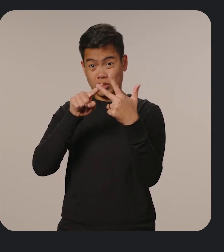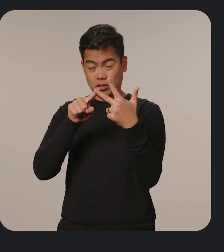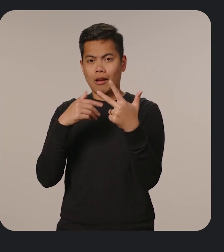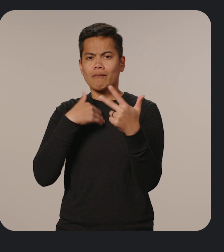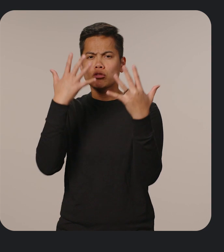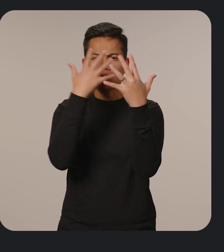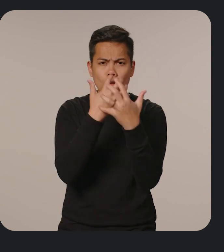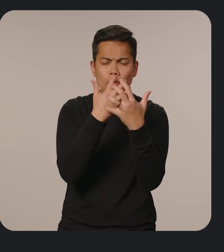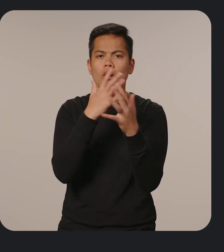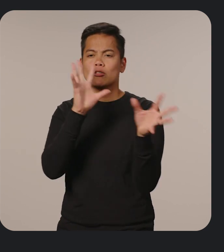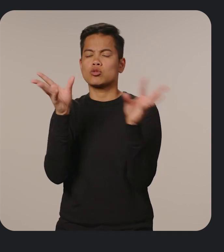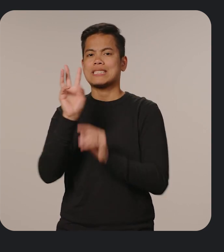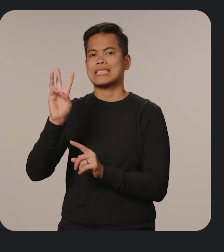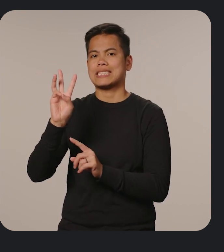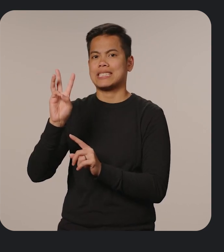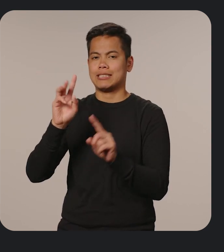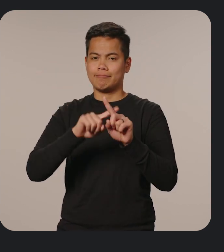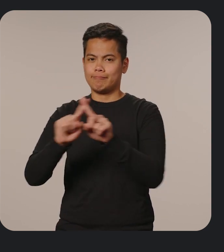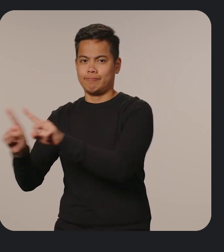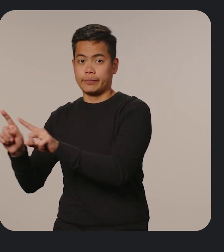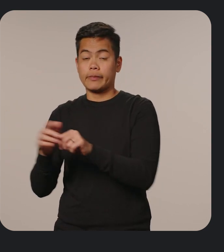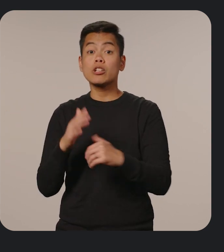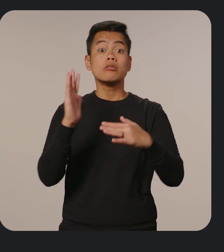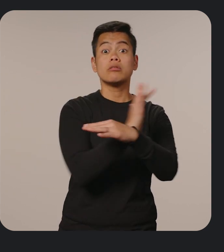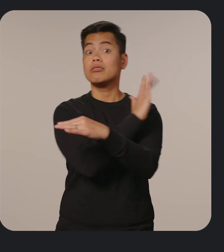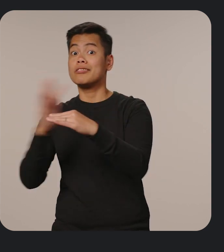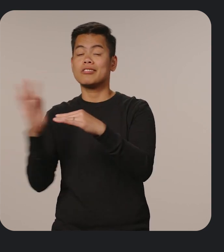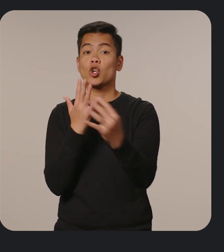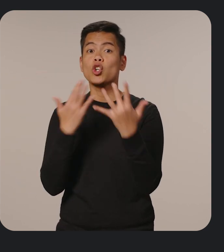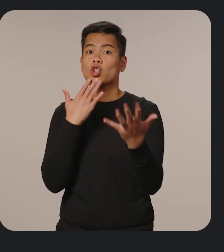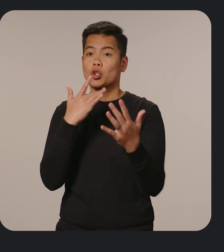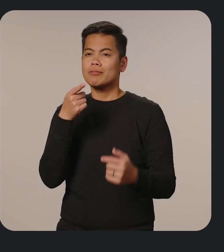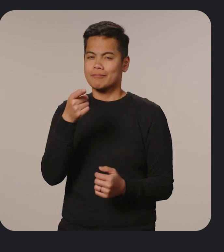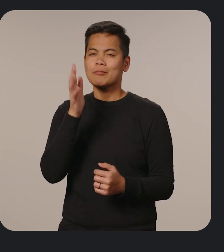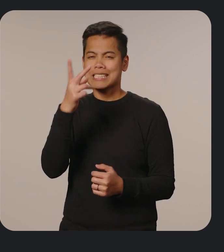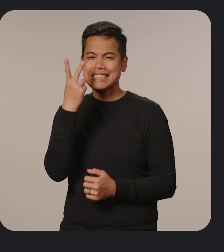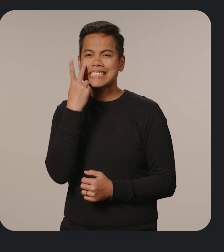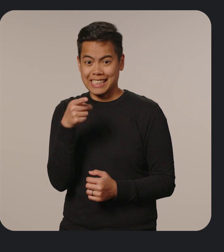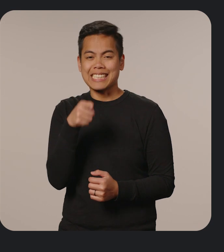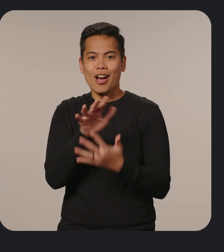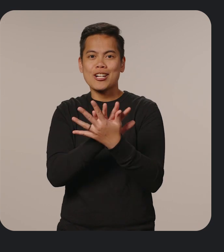If not, you can use Material Color Utilities. Last, but not least, in Android You,